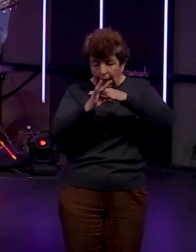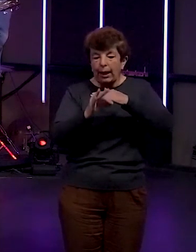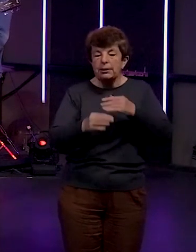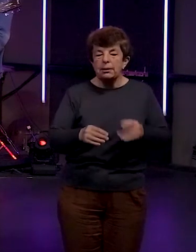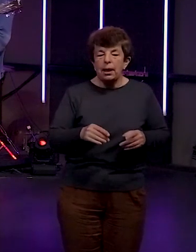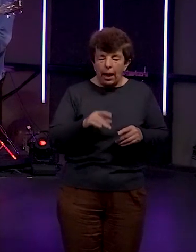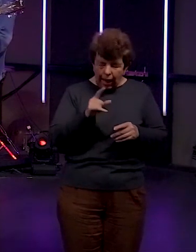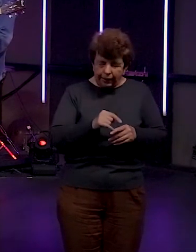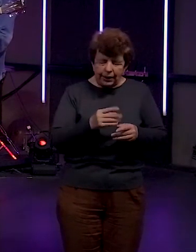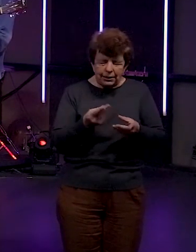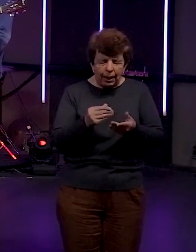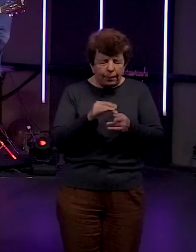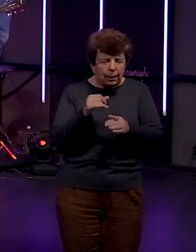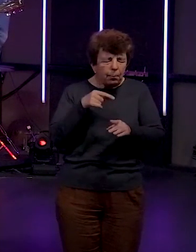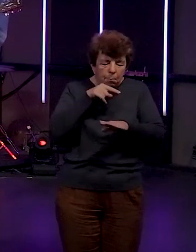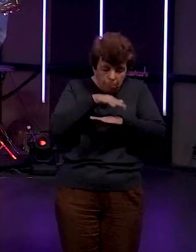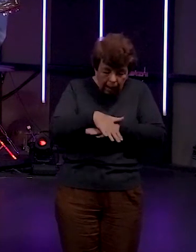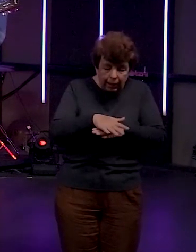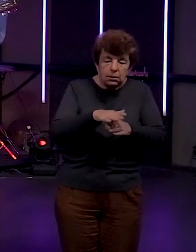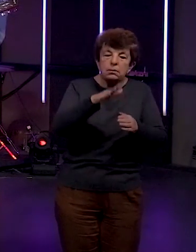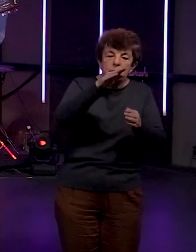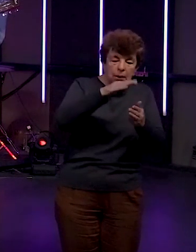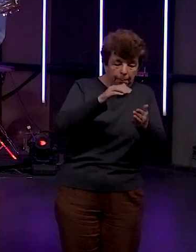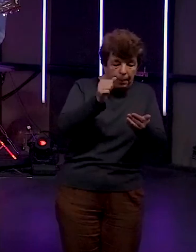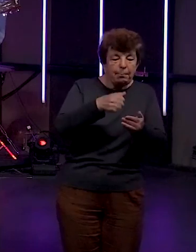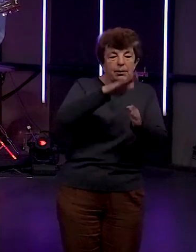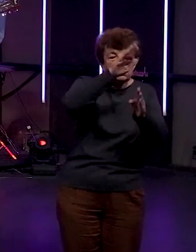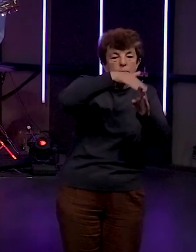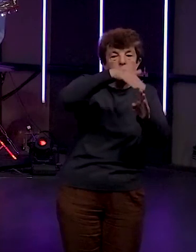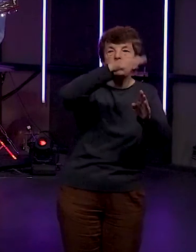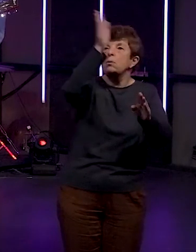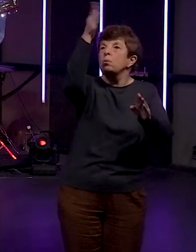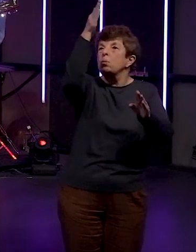and smear it on the sides and the top of the door frames of the houses where they